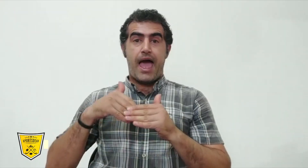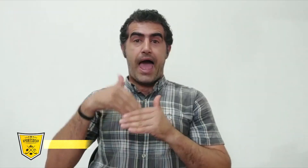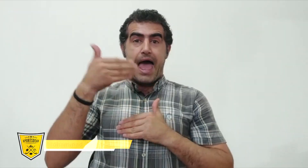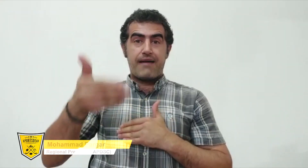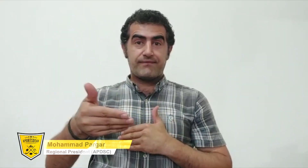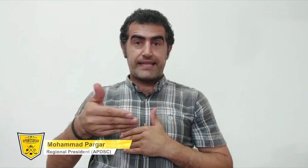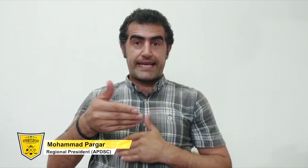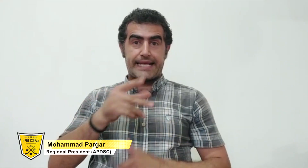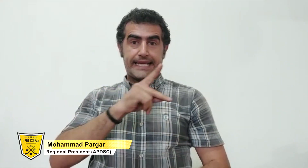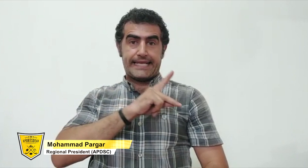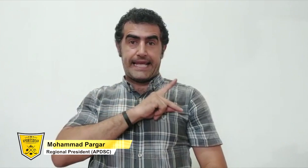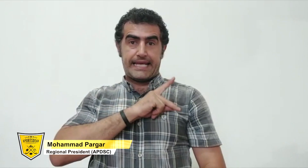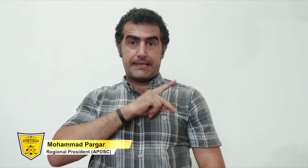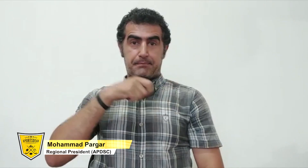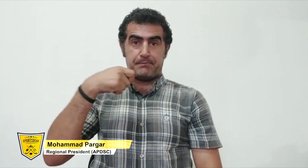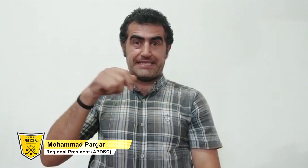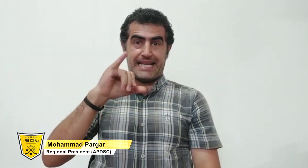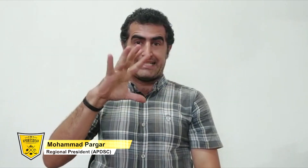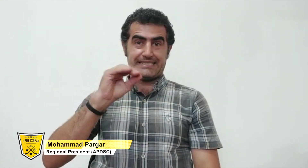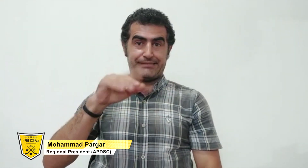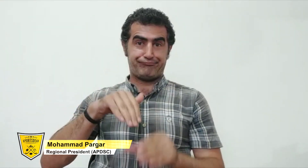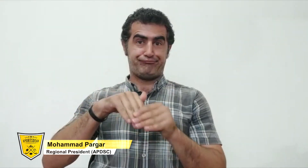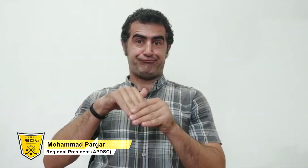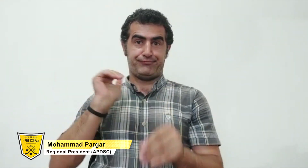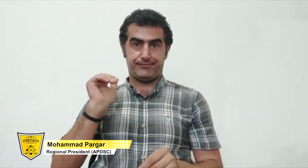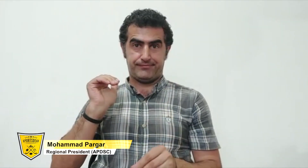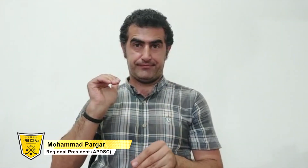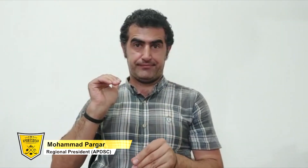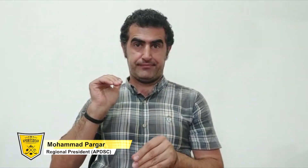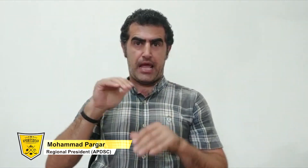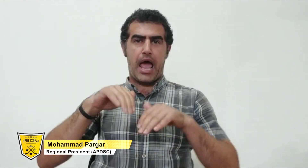After the resignation of Mr. Chen, ICSD President,